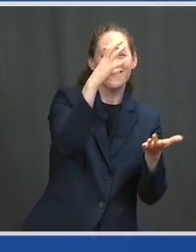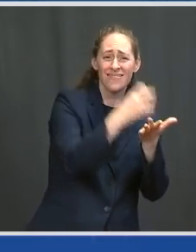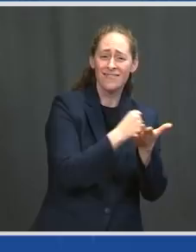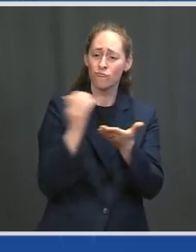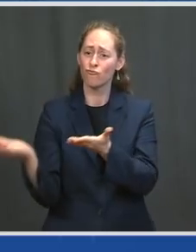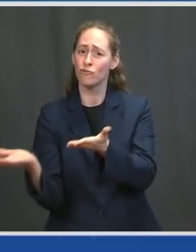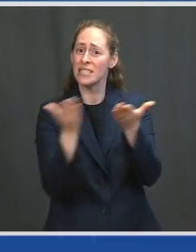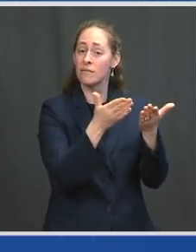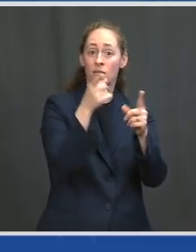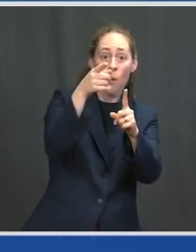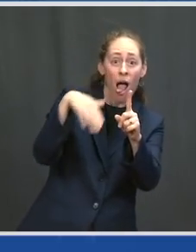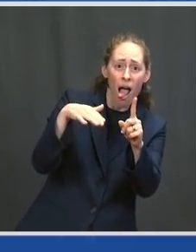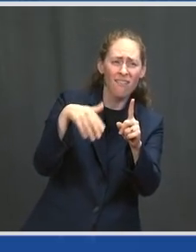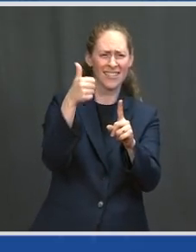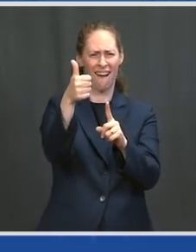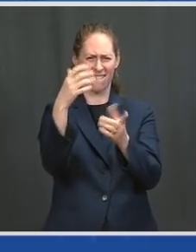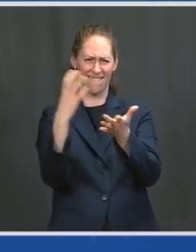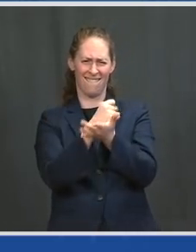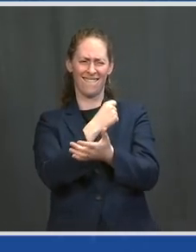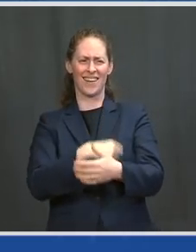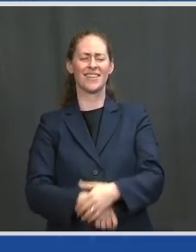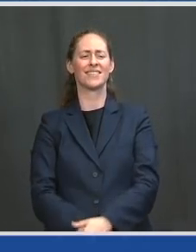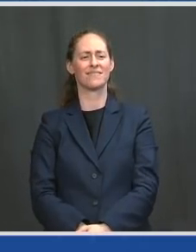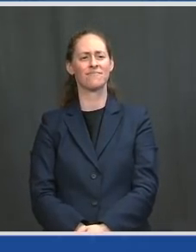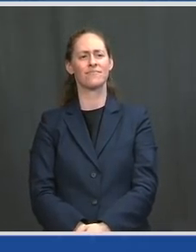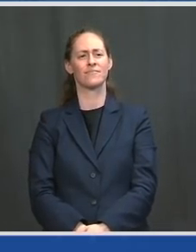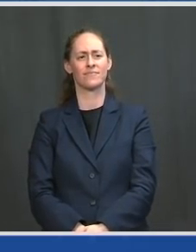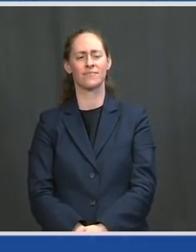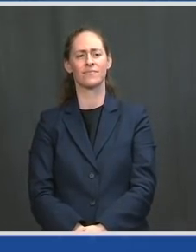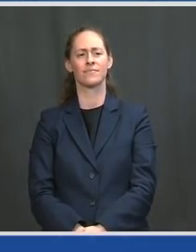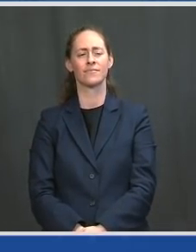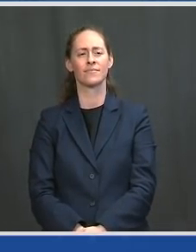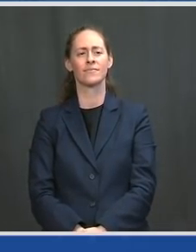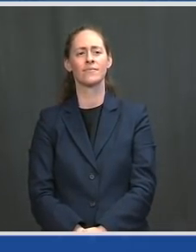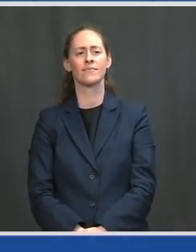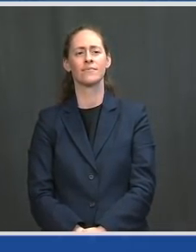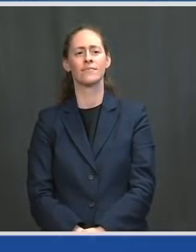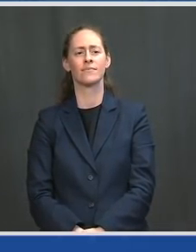at this age, 12 and above, are at risk from COVID-19.